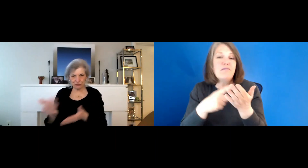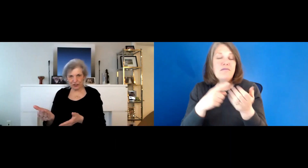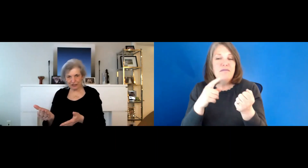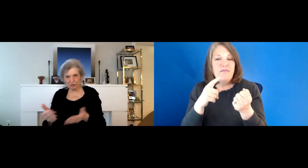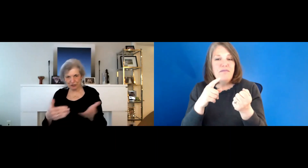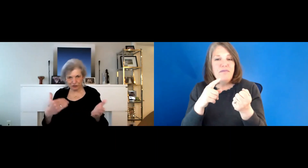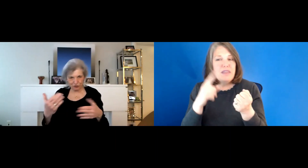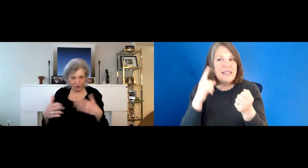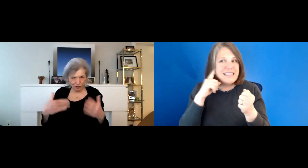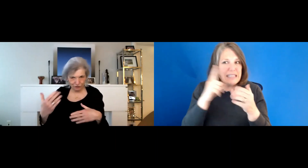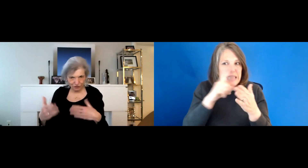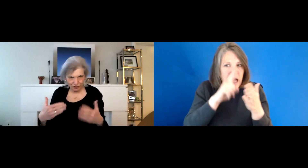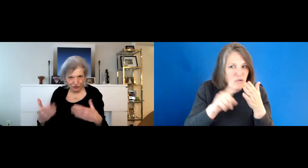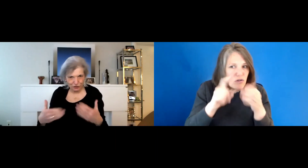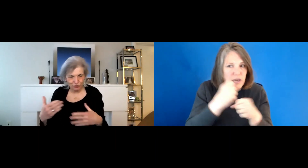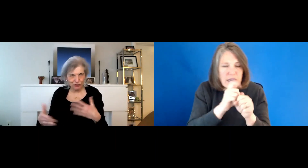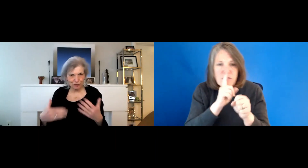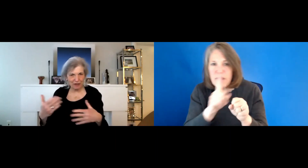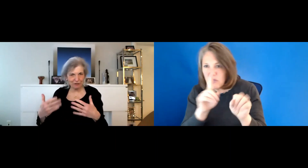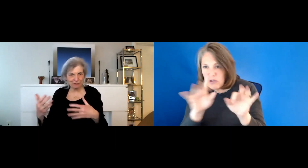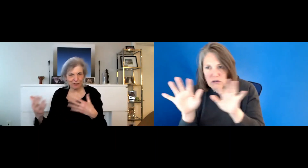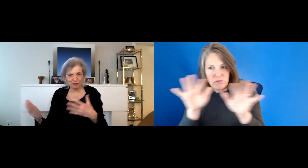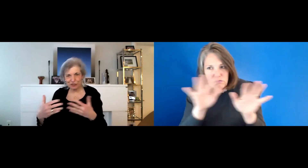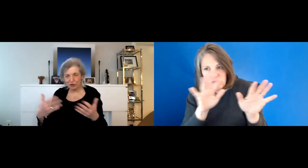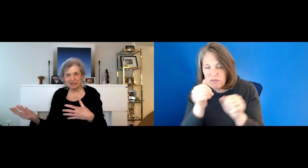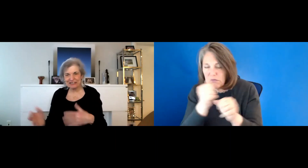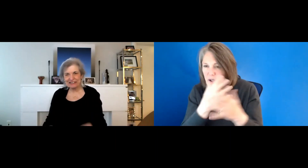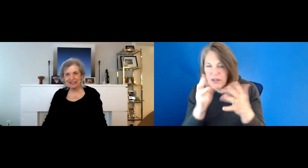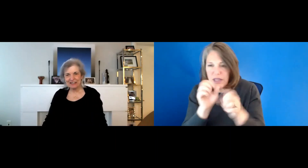checks, make sure that we are all tuned to the microphone's opening,